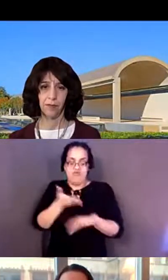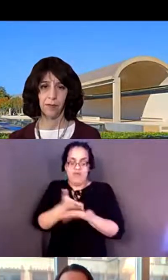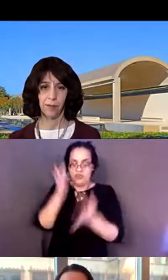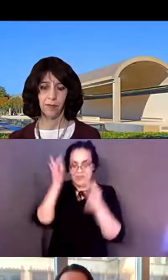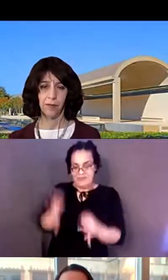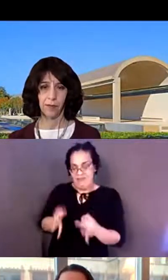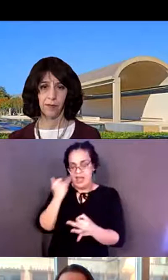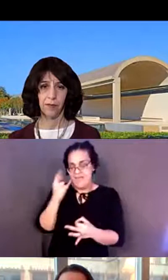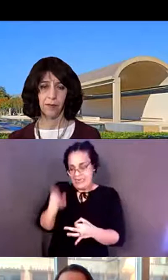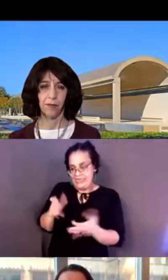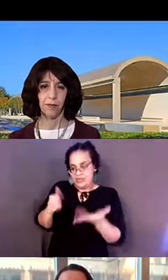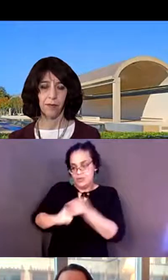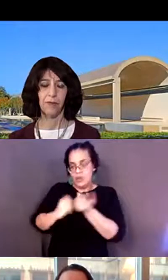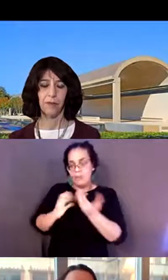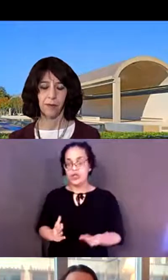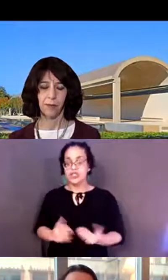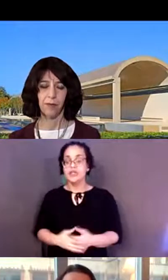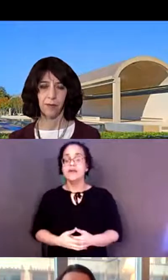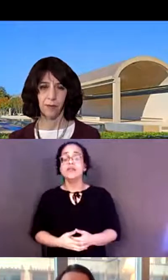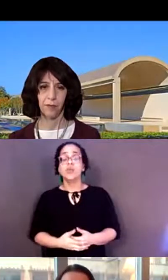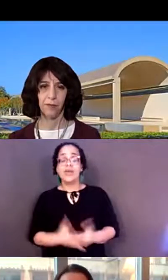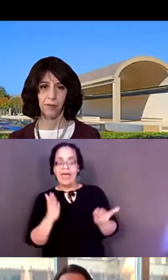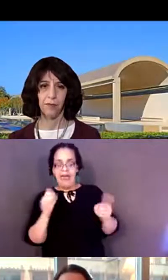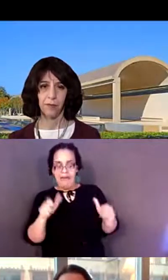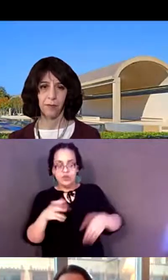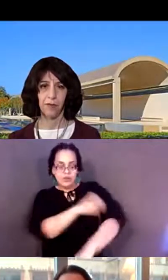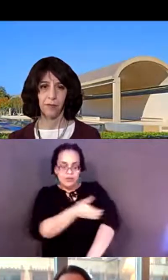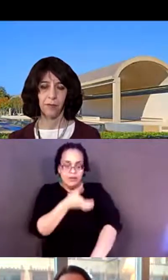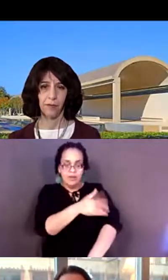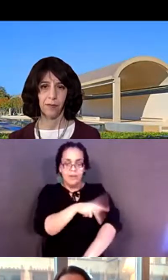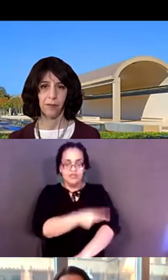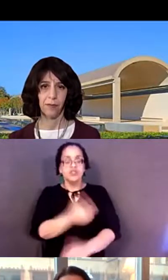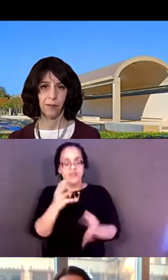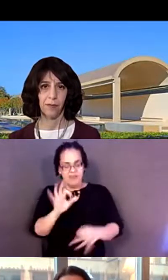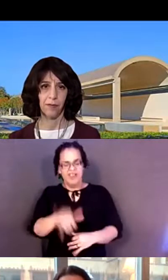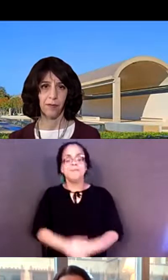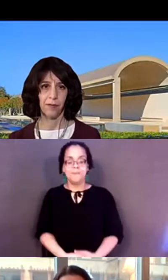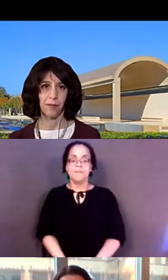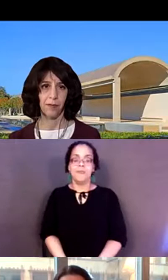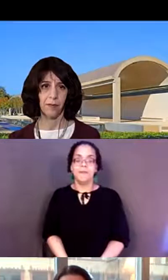whether they want someone and who they want. Next slide.